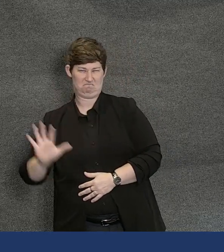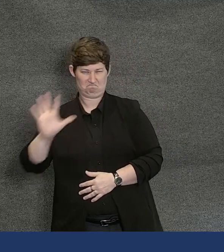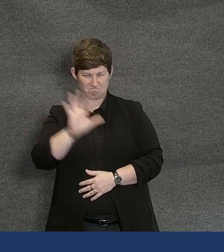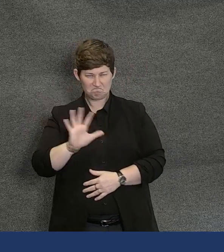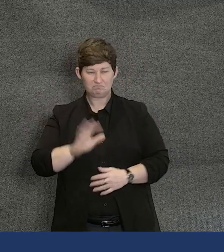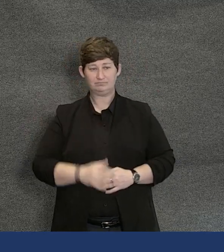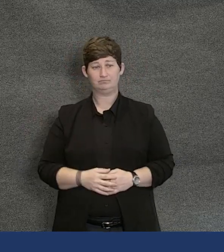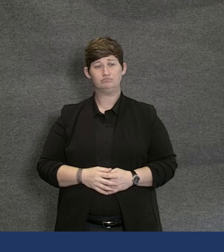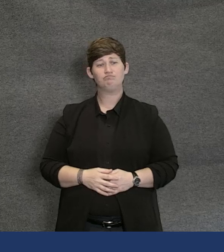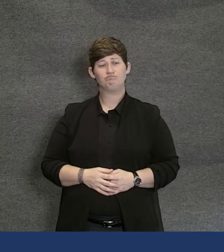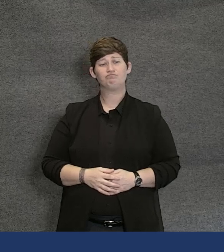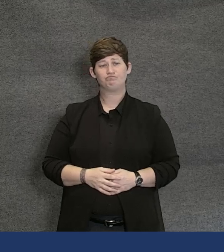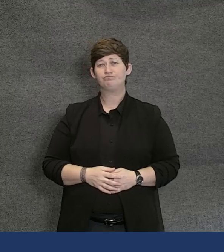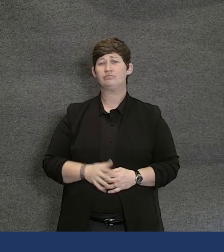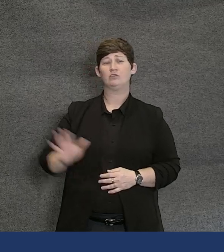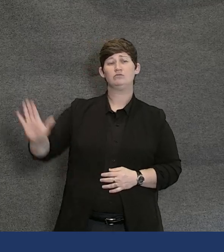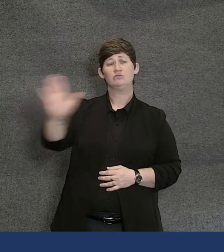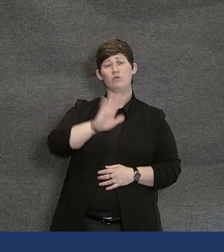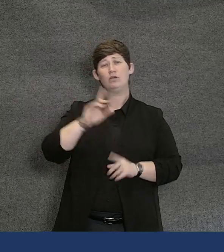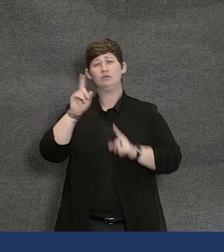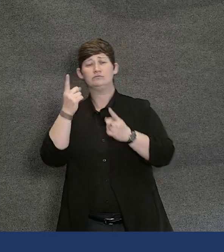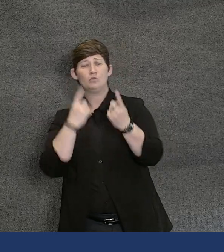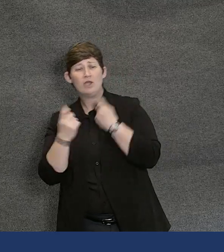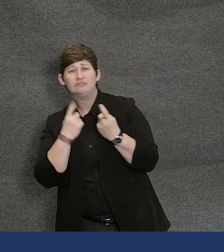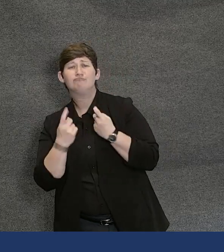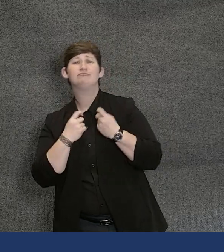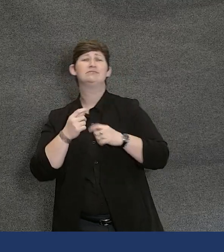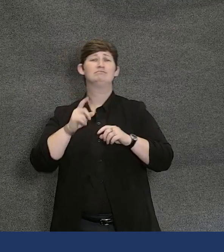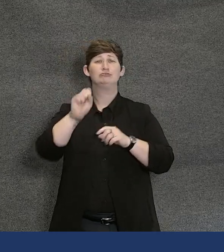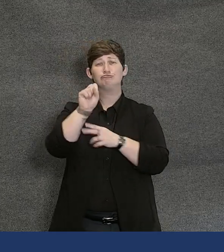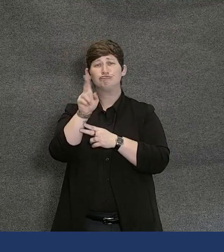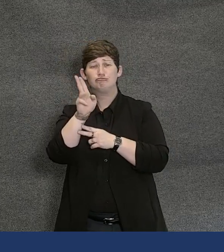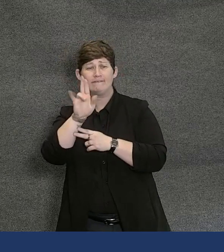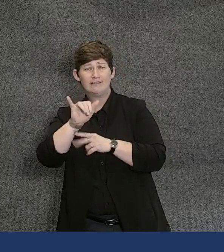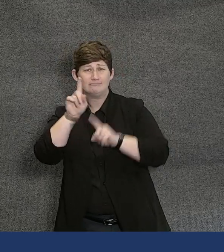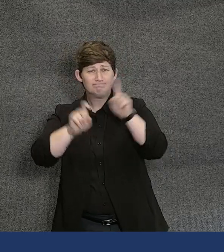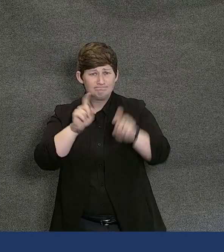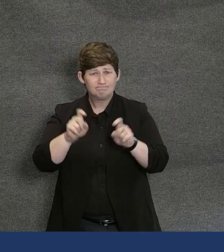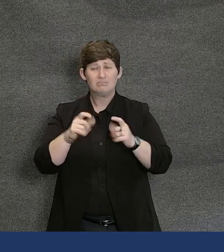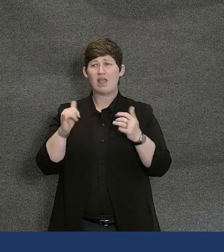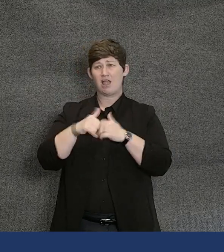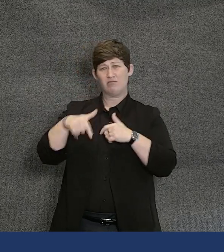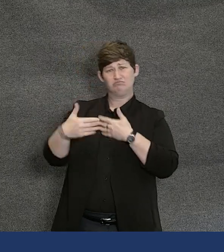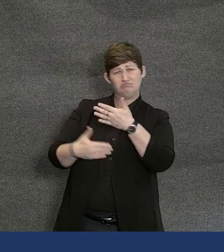Next, I want to introduce our event MC, Quinn Nystrom.